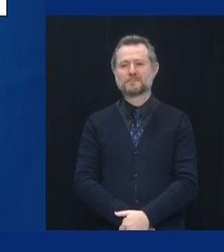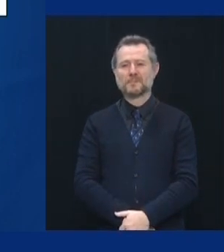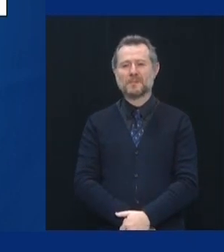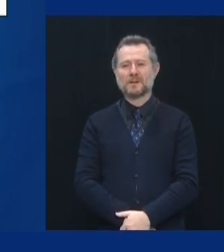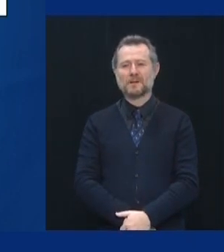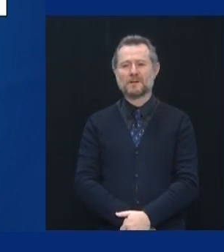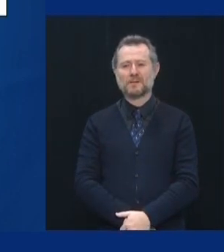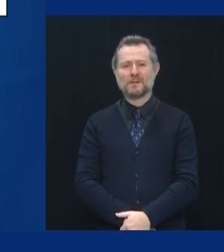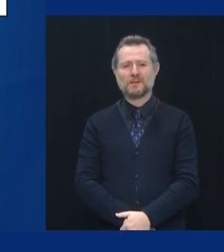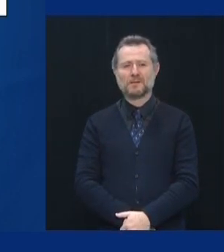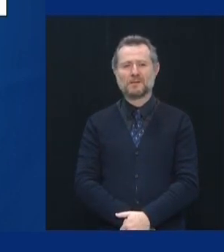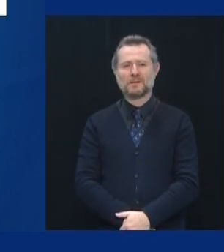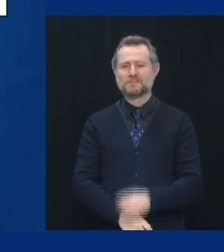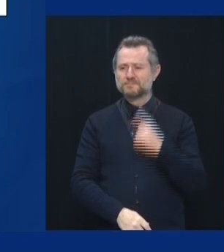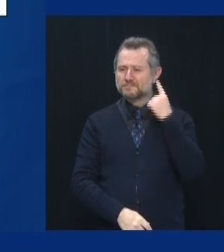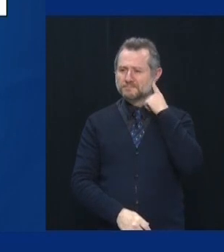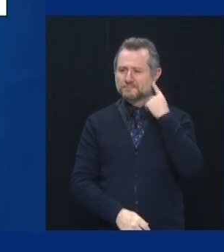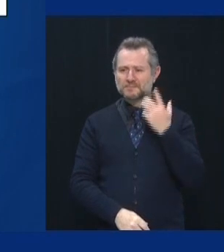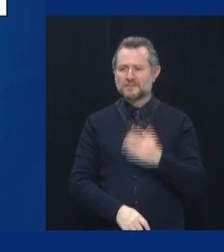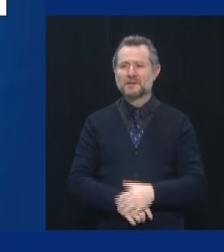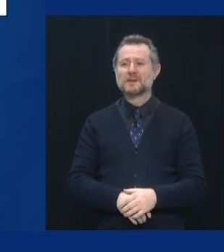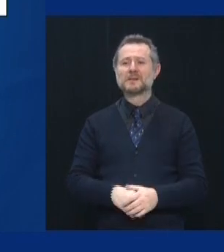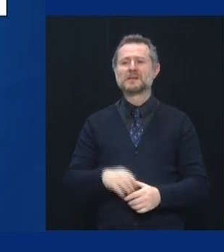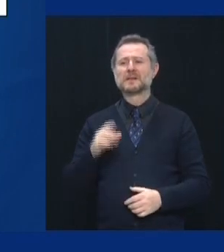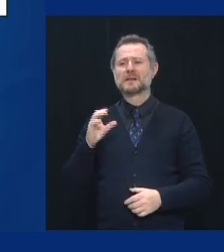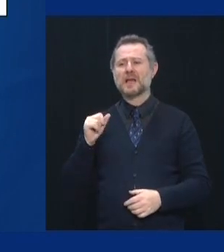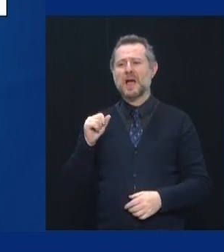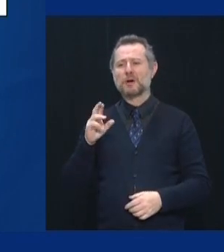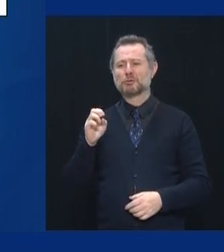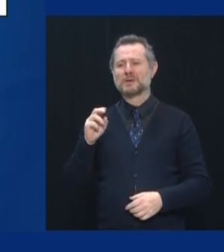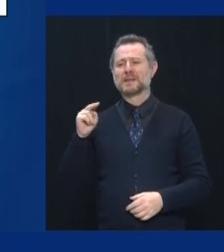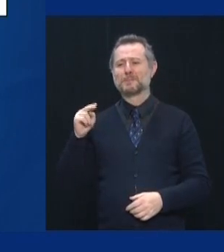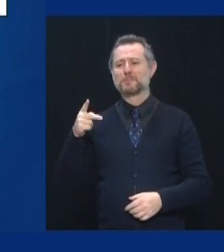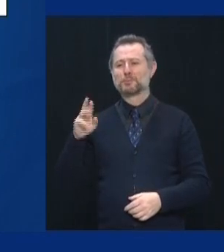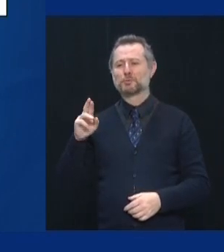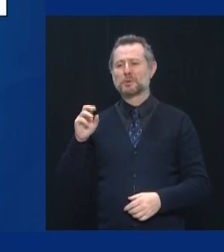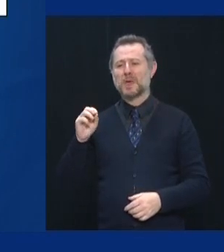GREAT. ONEIDA, RICHARDS HUTCHINS, THAT IS ALL GREAT.